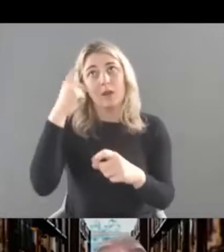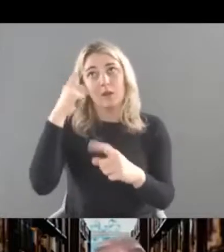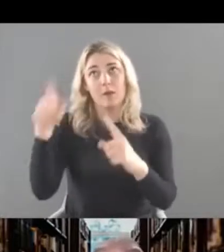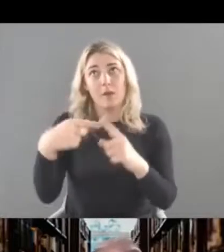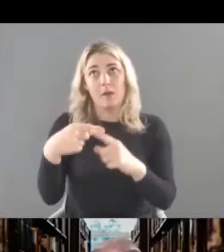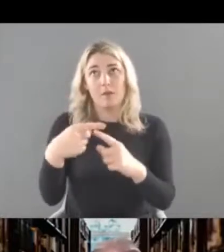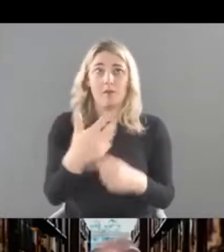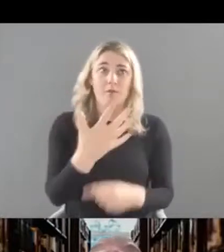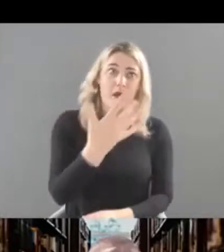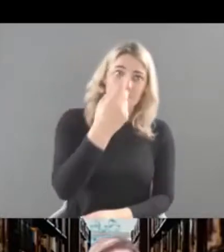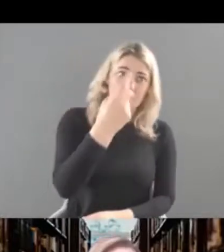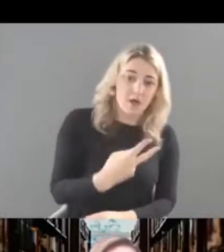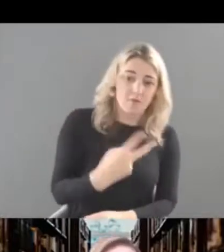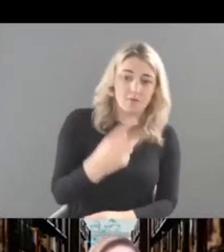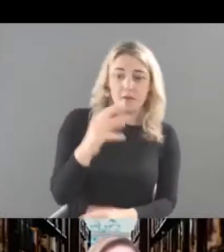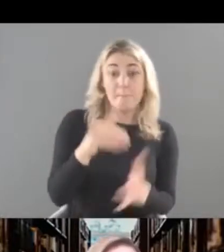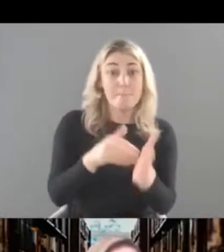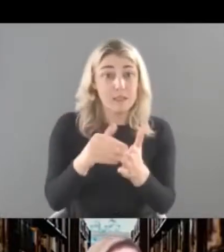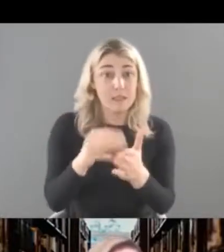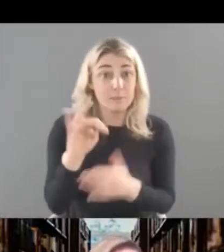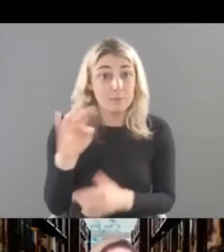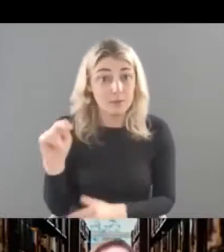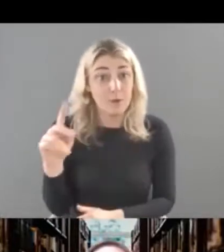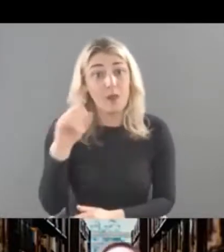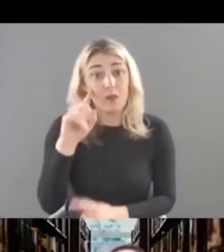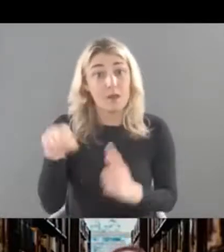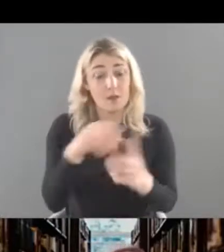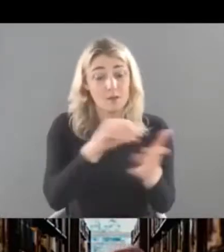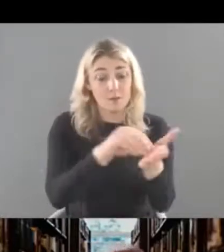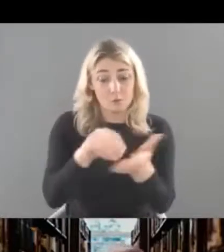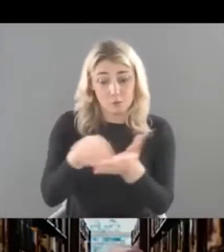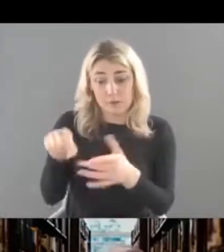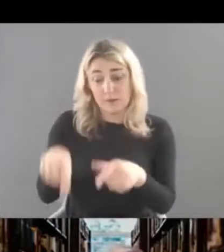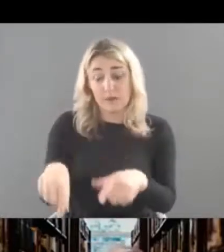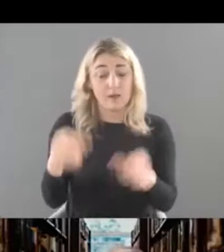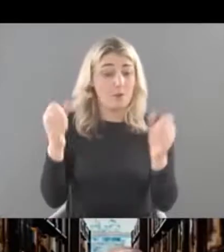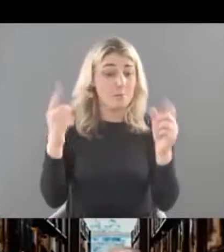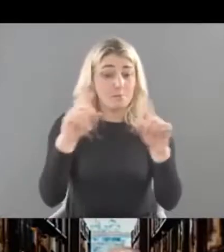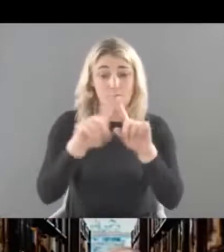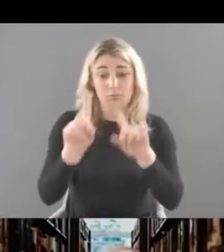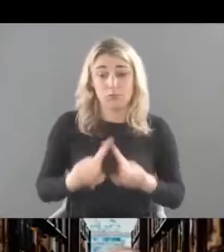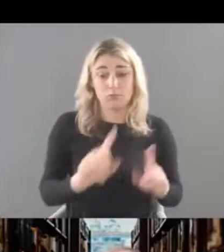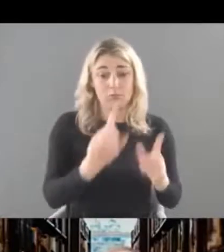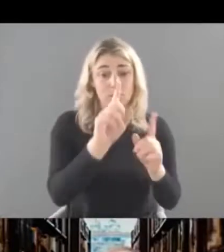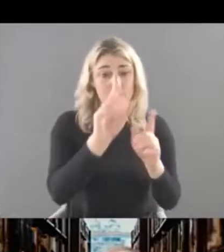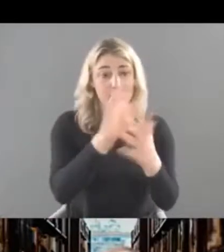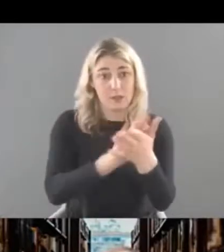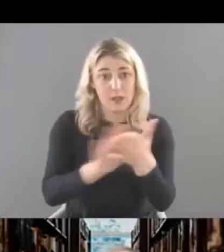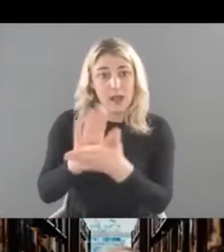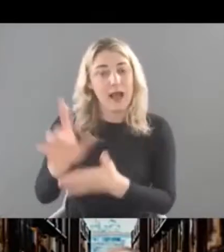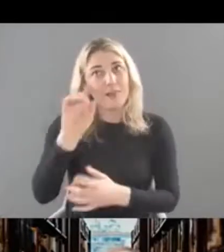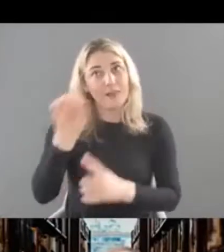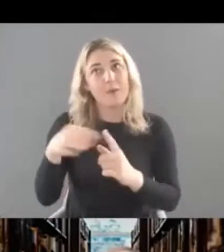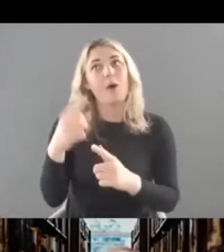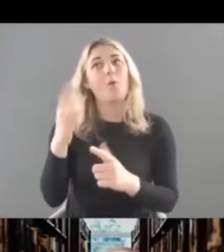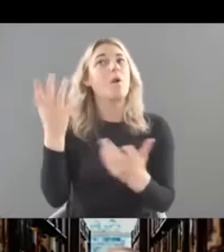so million Minnesotans and I think about the students in our 30 plus campuses, I think about the Minnesota of tomorrow and that's who they are.